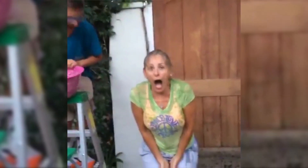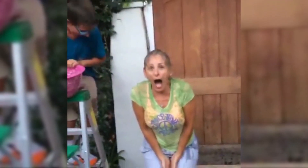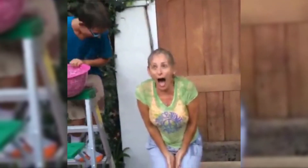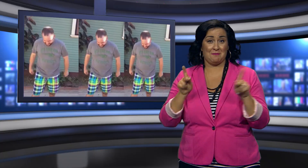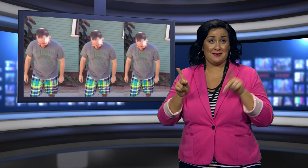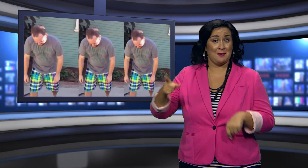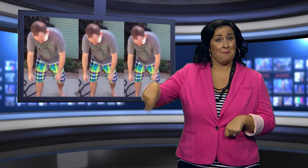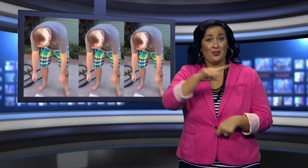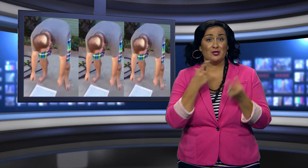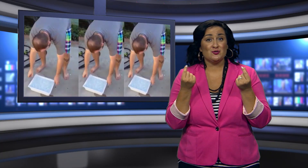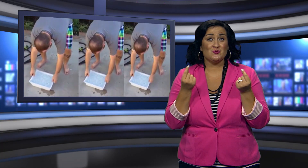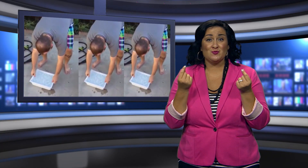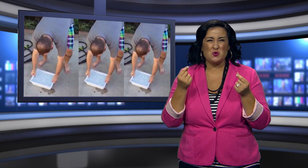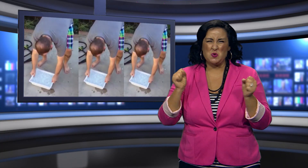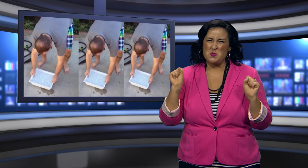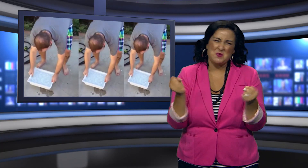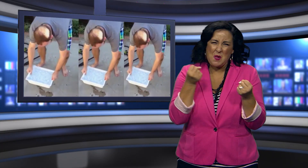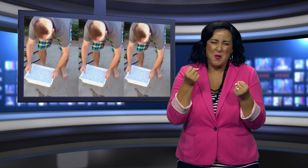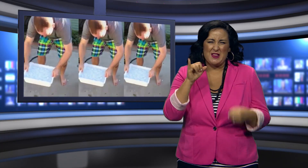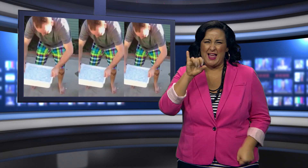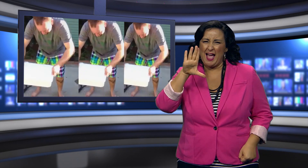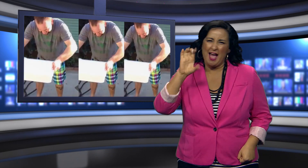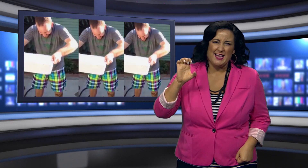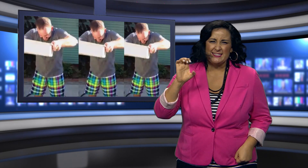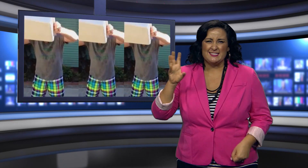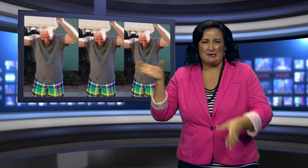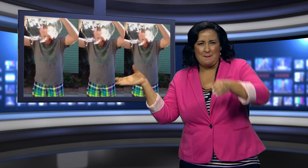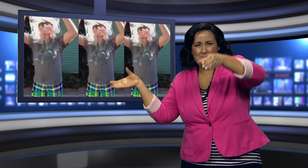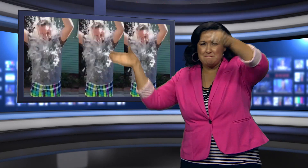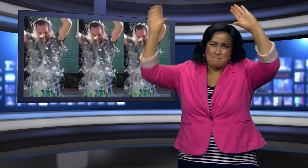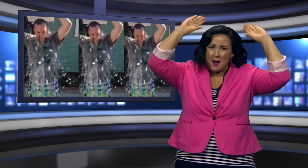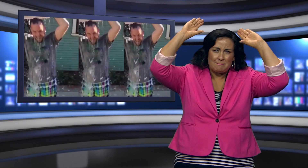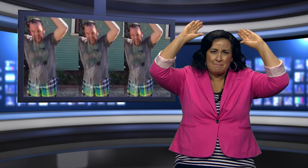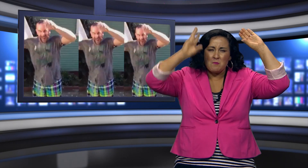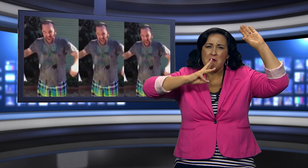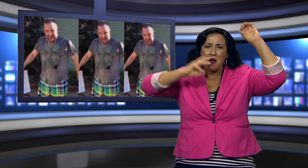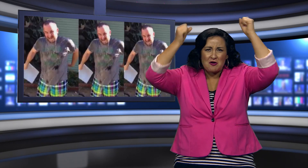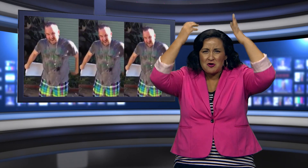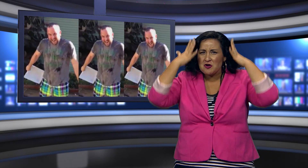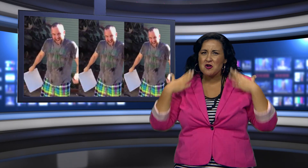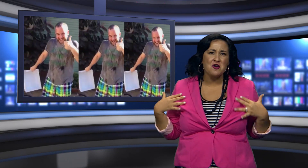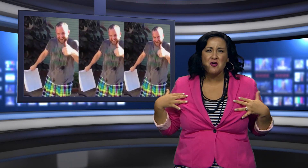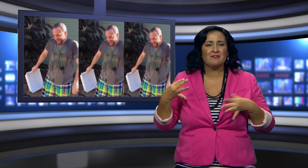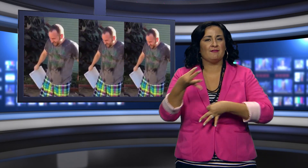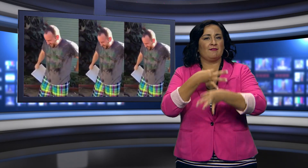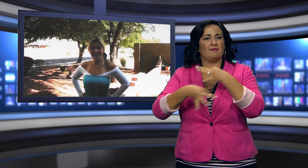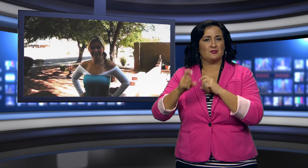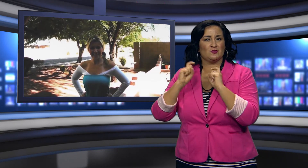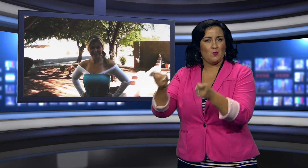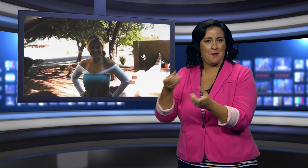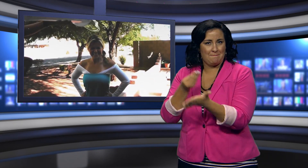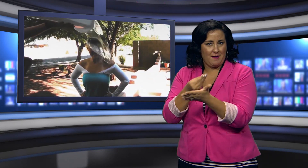While dumping that bucket of ice cold water over your head was supposed to get you out of donating to